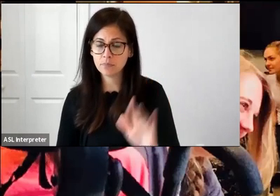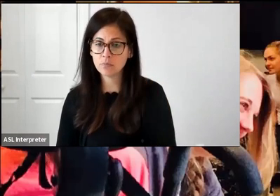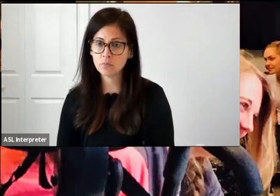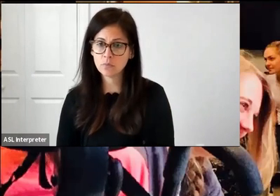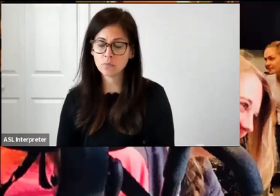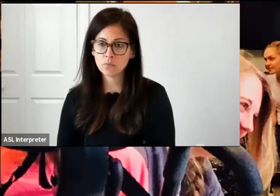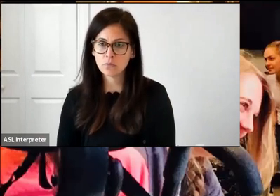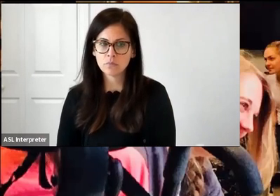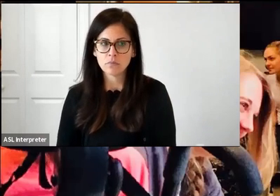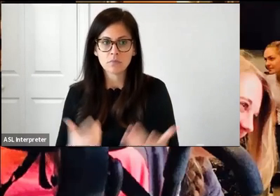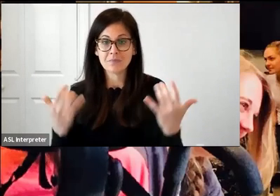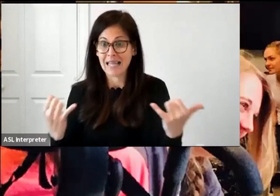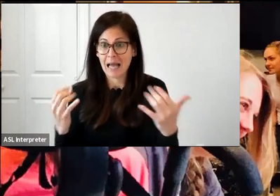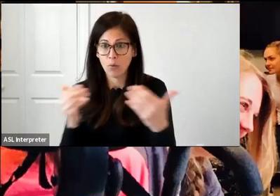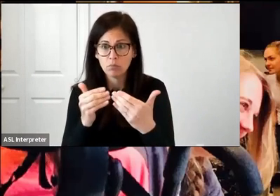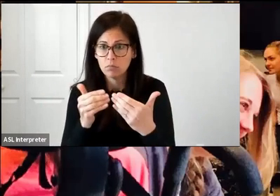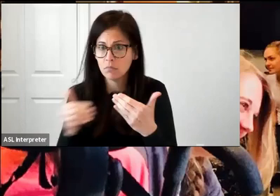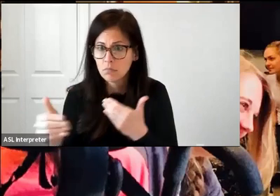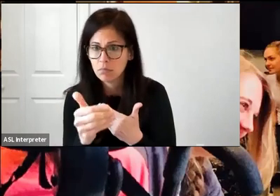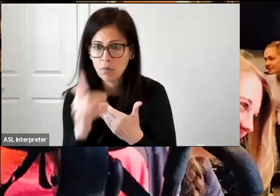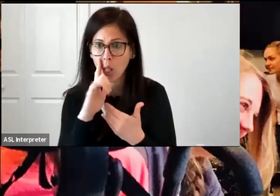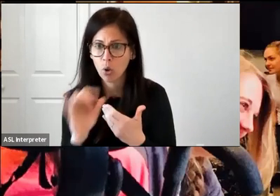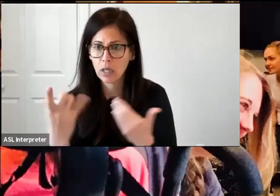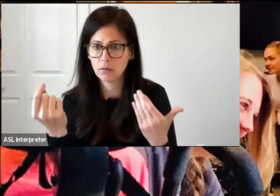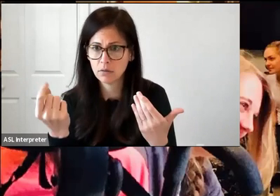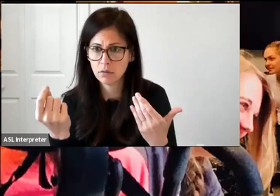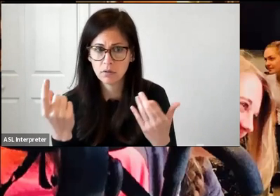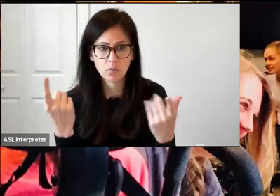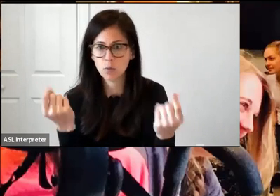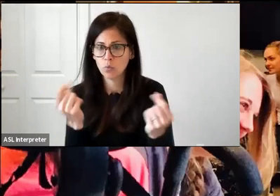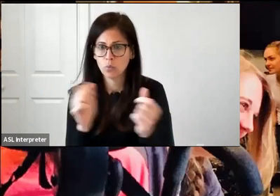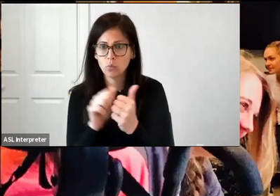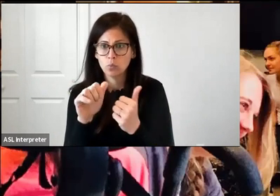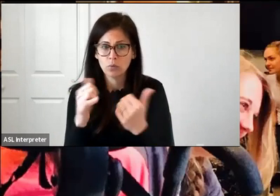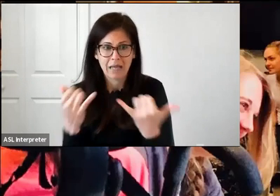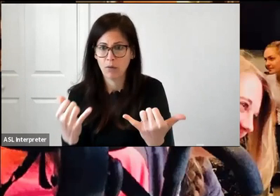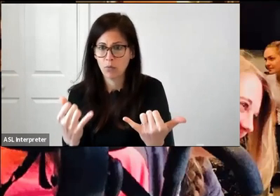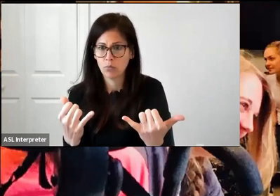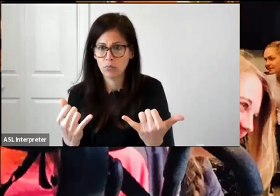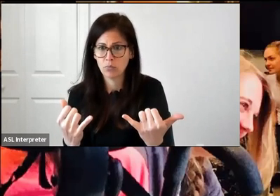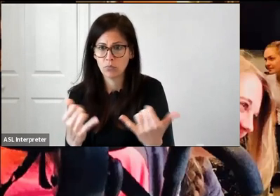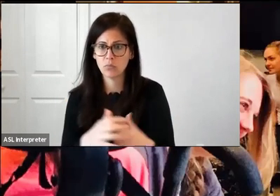So where do we go from here? Is the question that we find ourselves asking now.